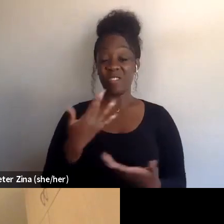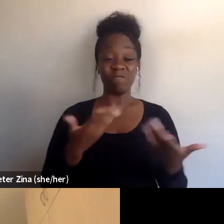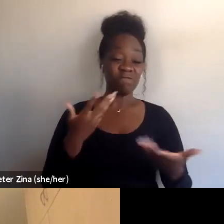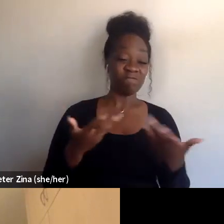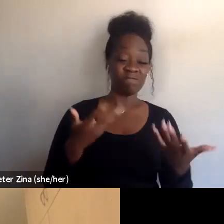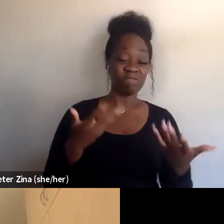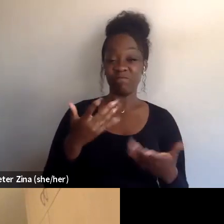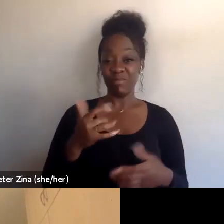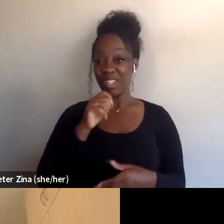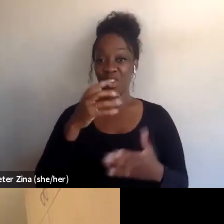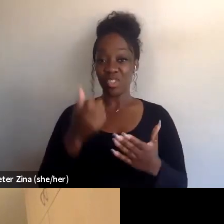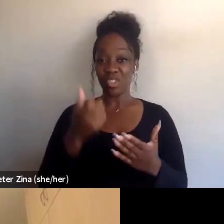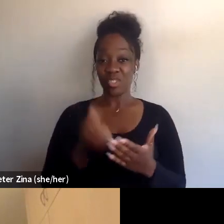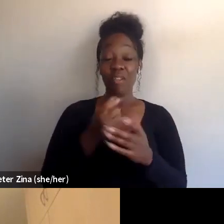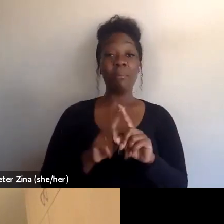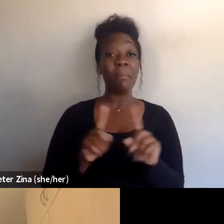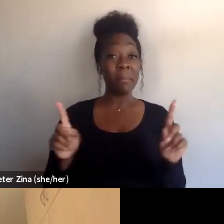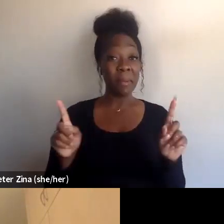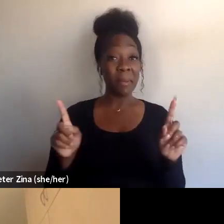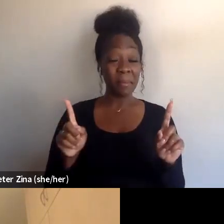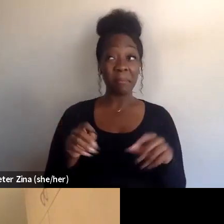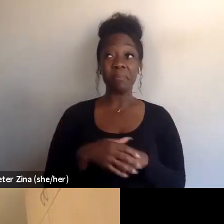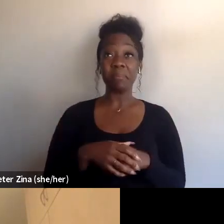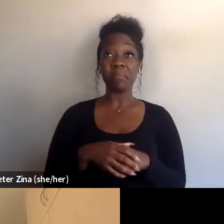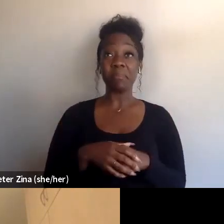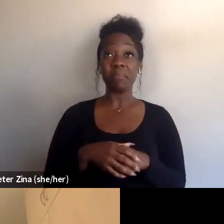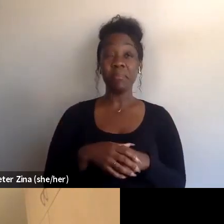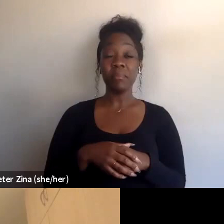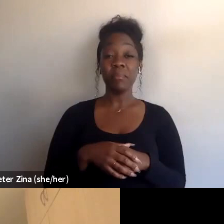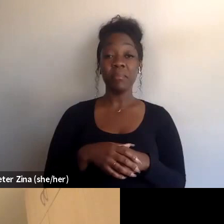However, once I came especially when I hit 10 years